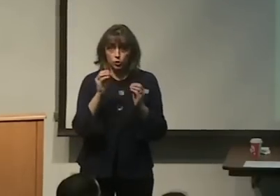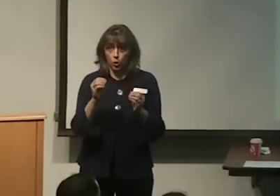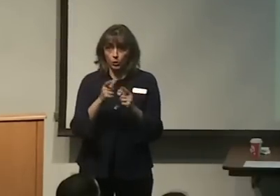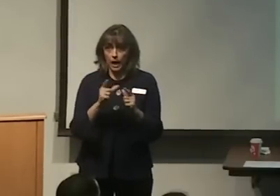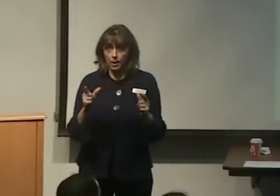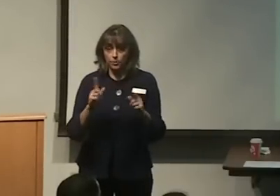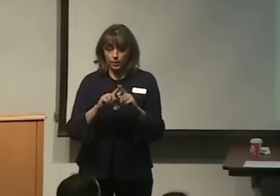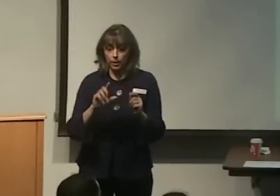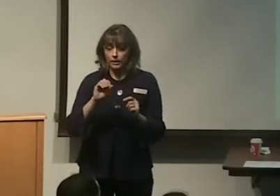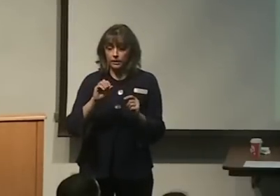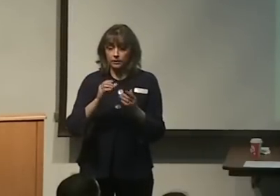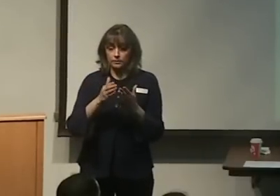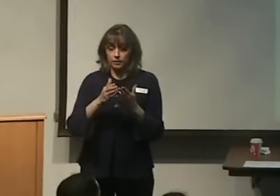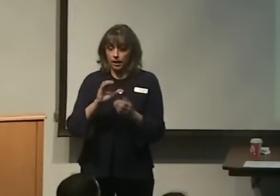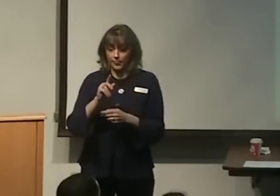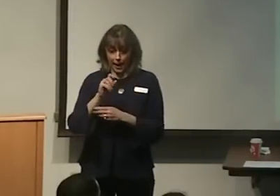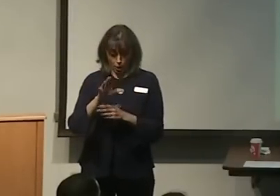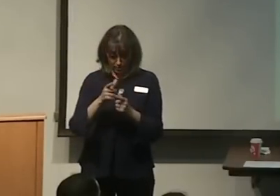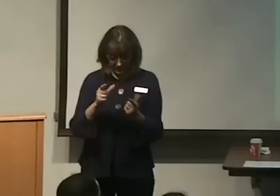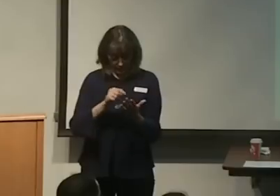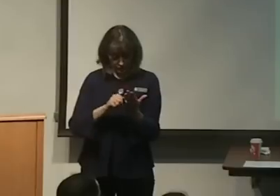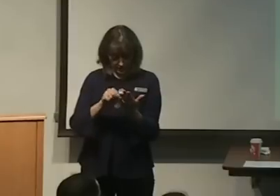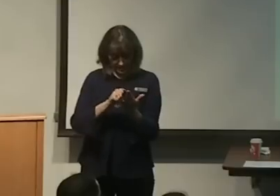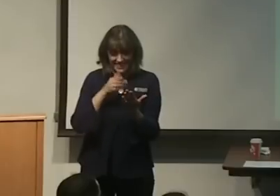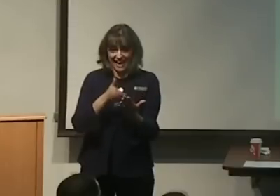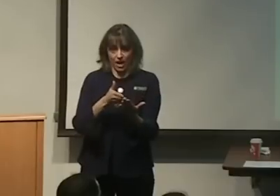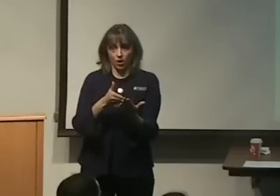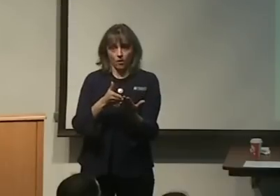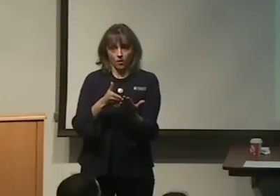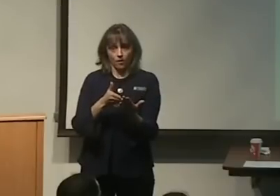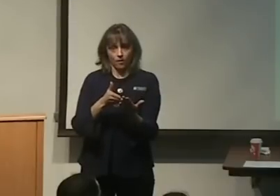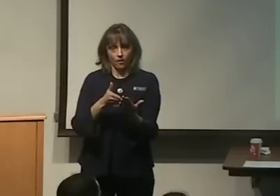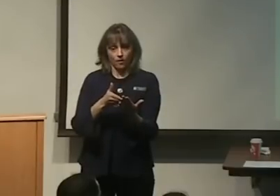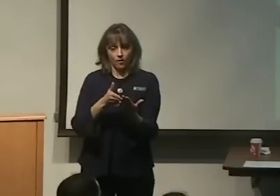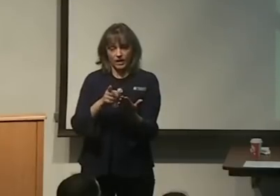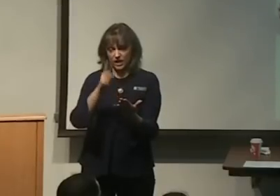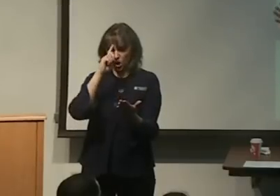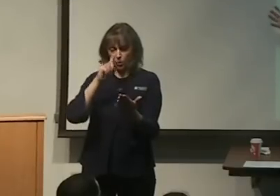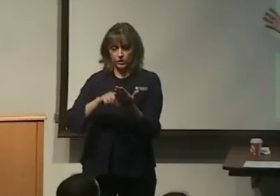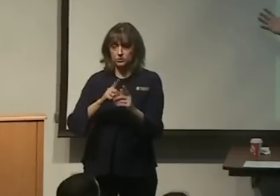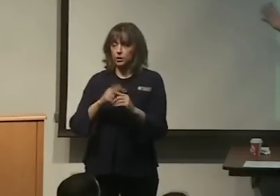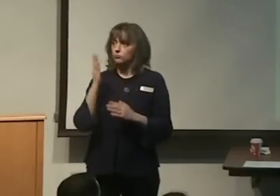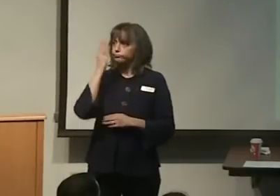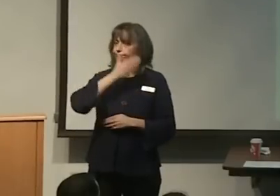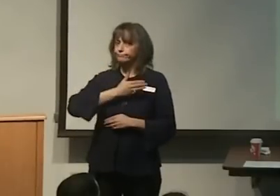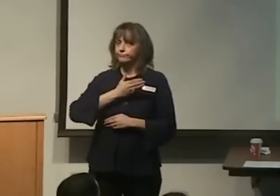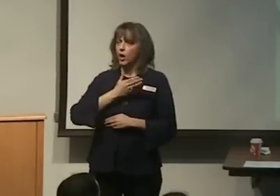So he noticed before I did because we have libraries. We're surrounded by knowledge.